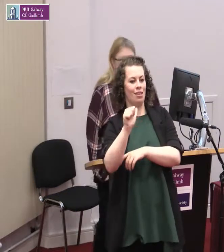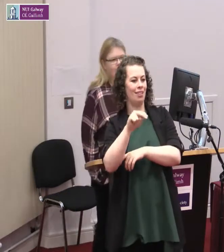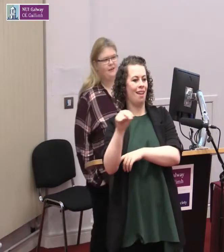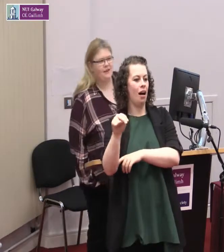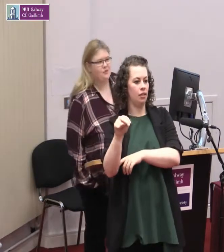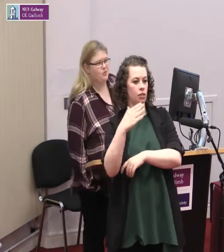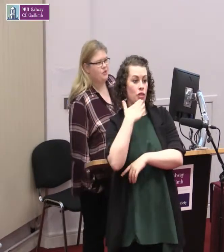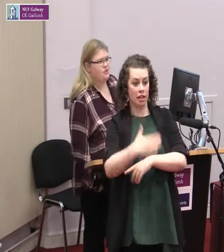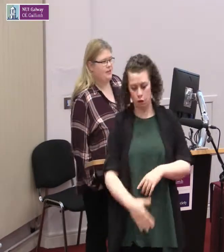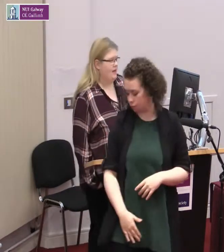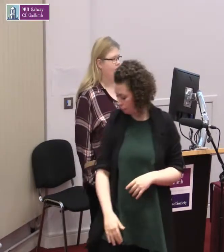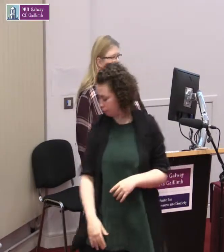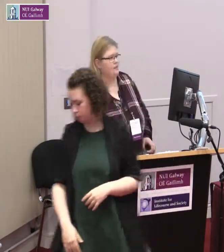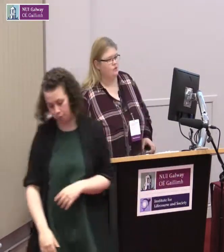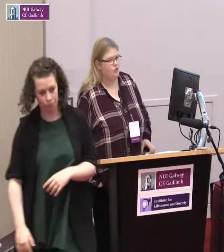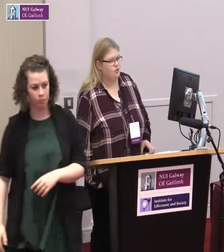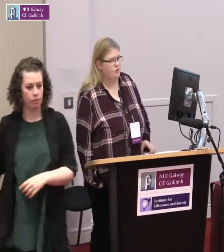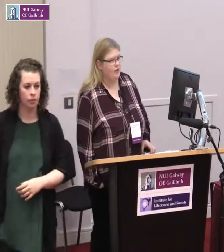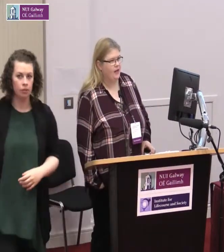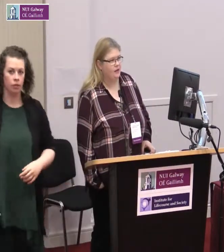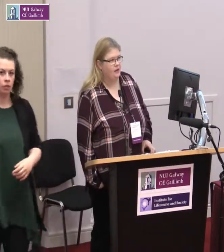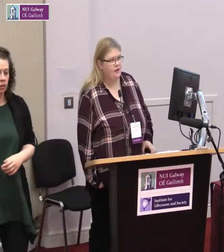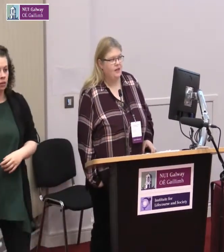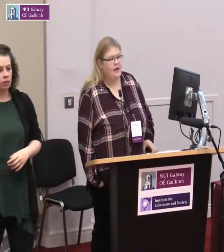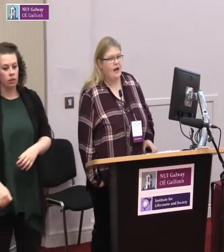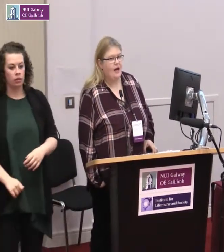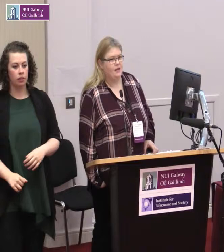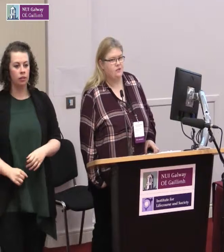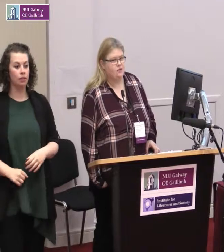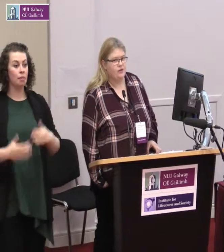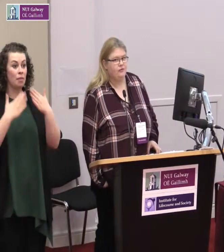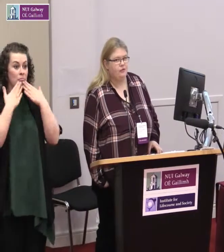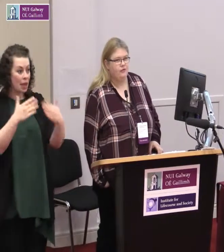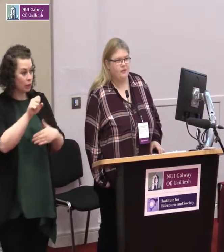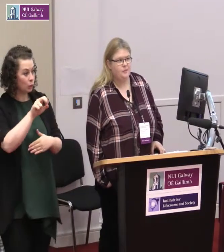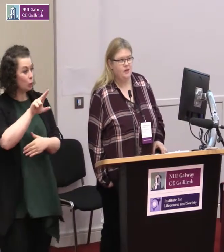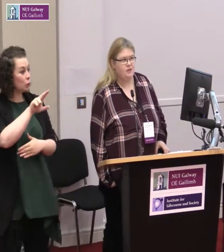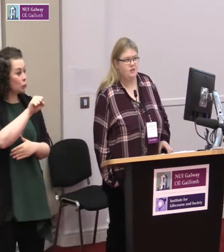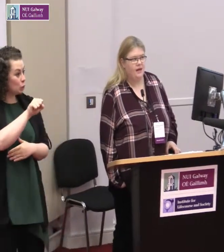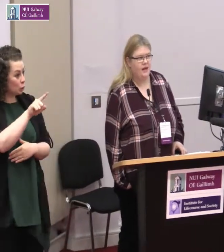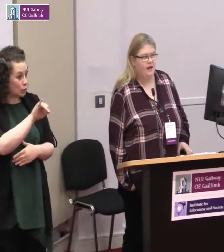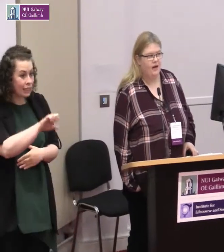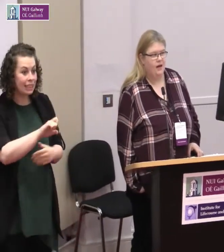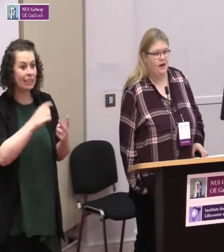Thanks, and thanks to Eleanor and Katrina for inviting me.